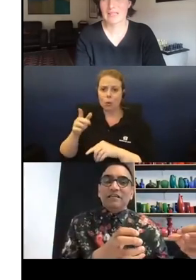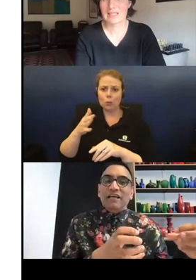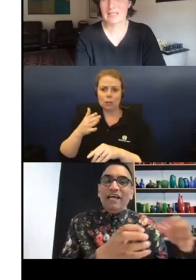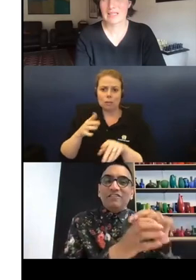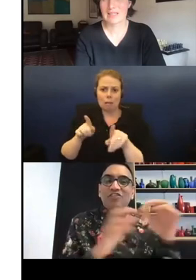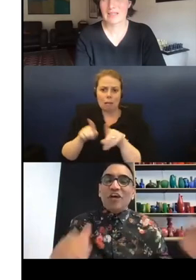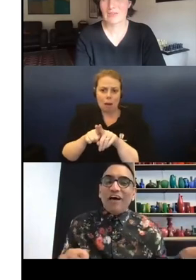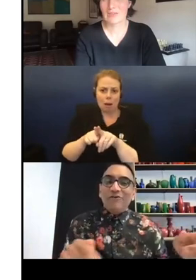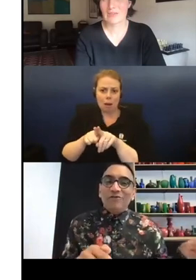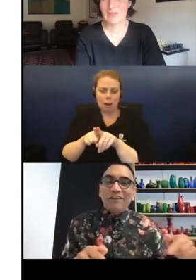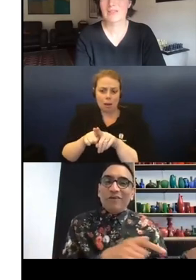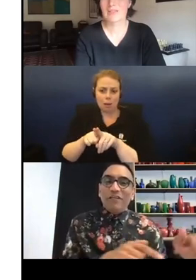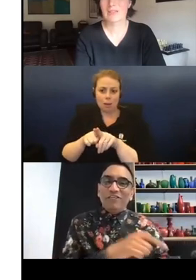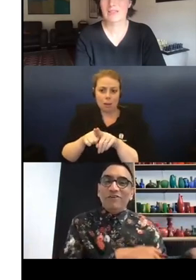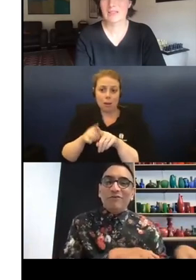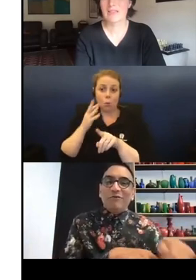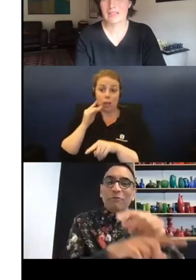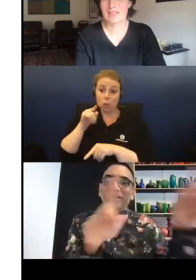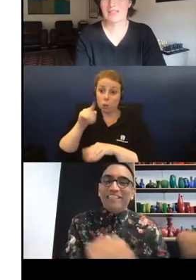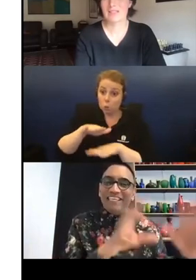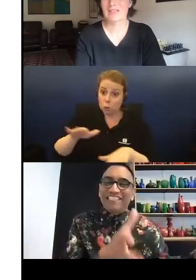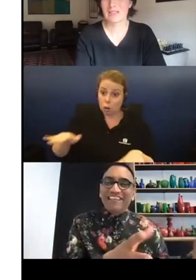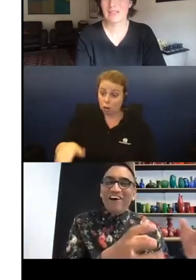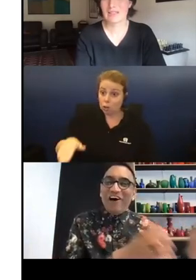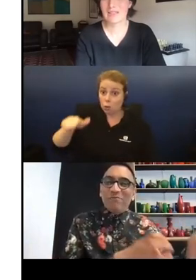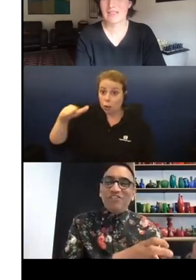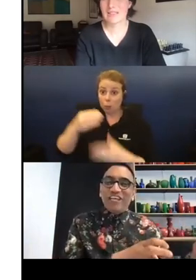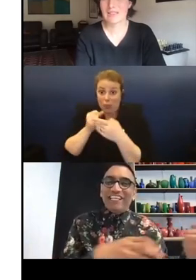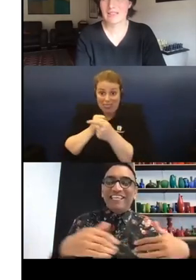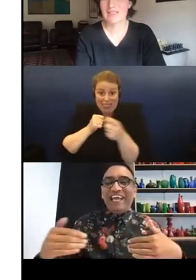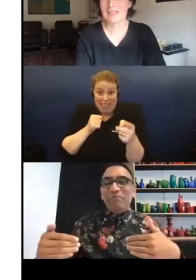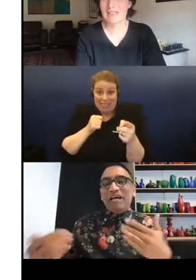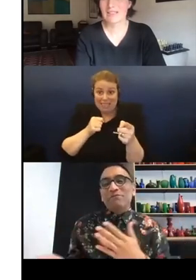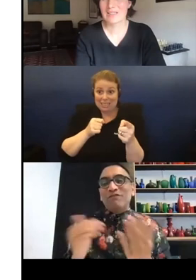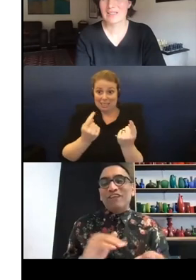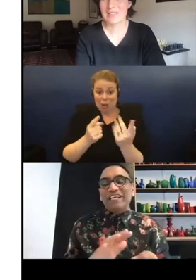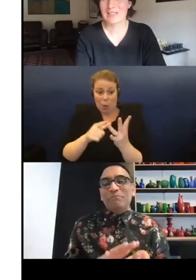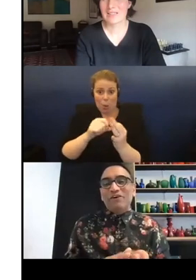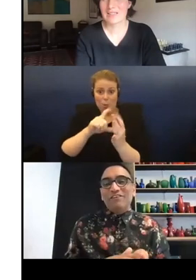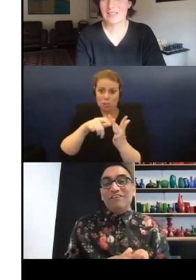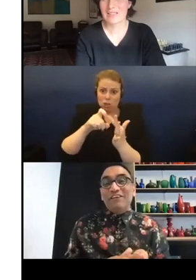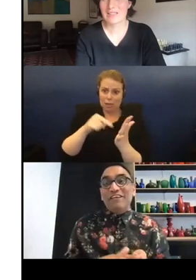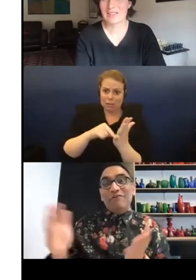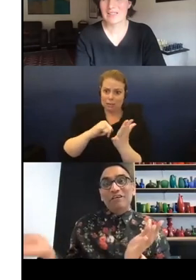as a child like when you grew up with these objects and perhaps reflect upon you know now